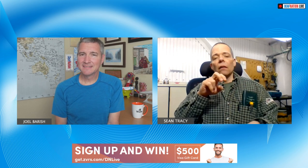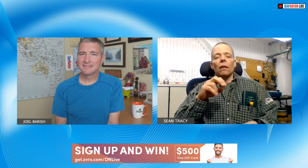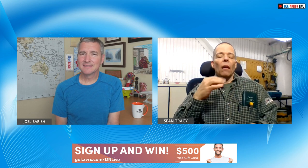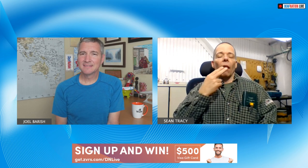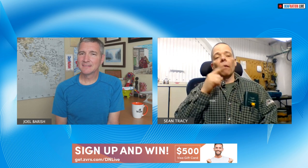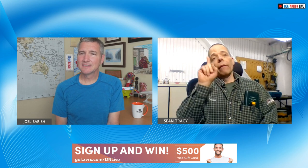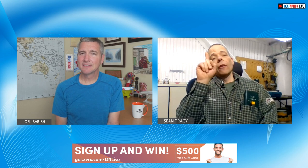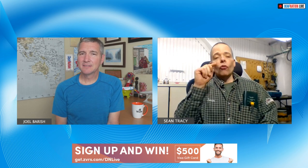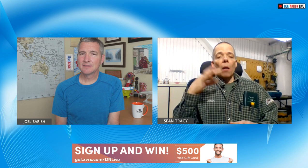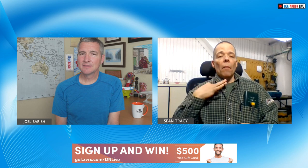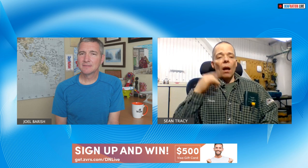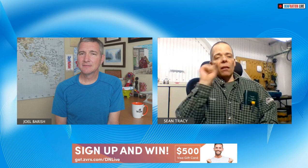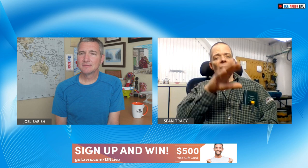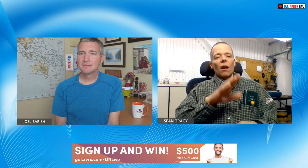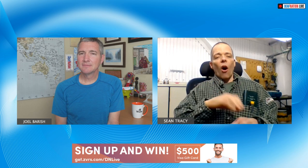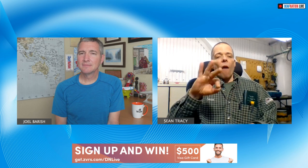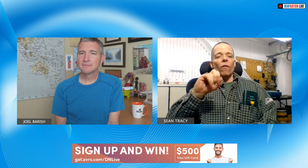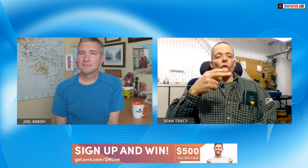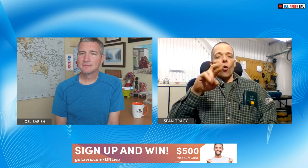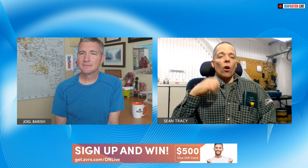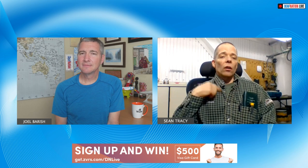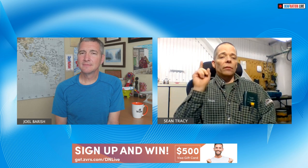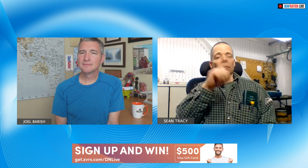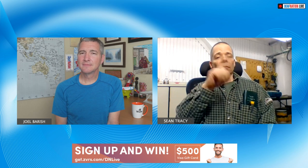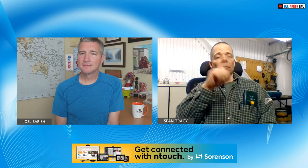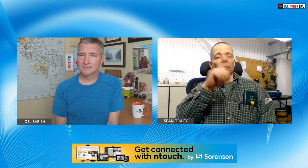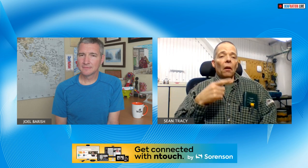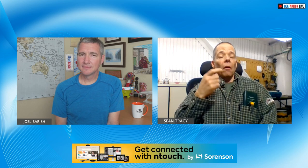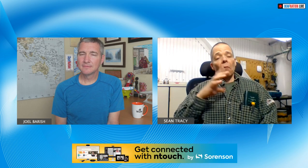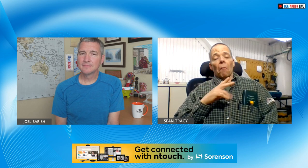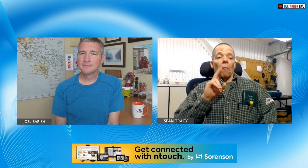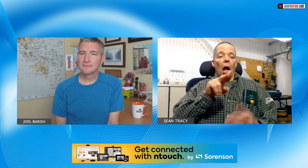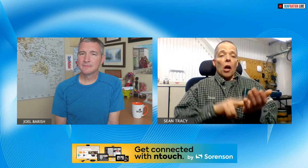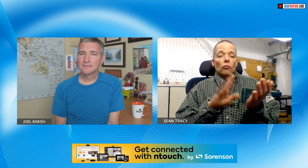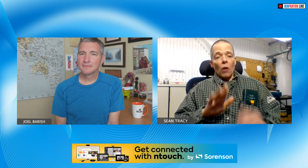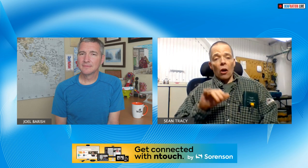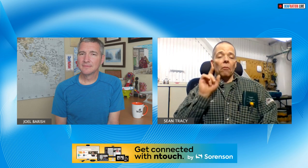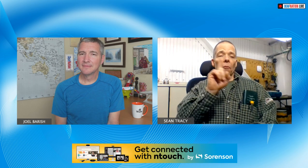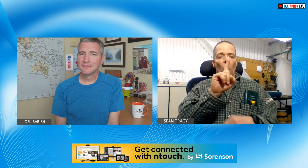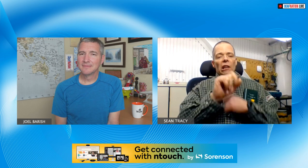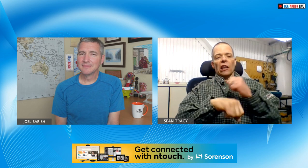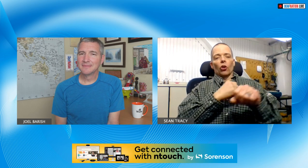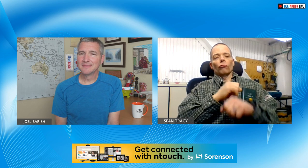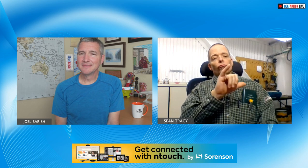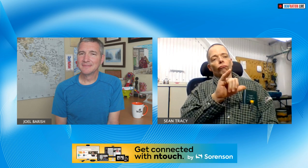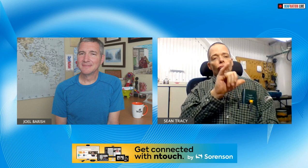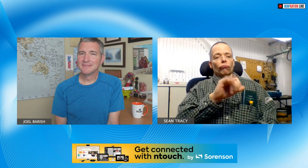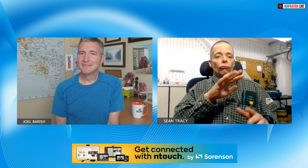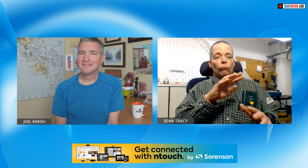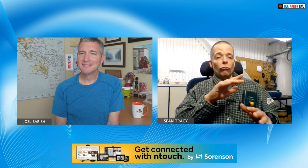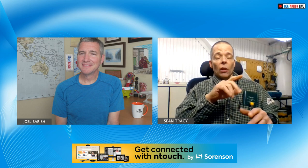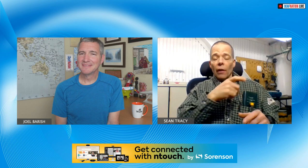My most recent adventure brought me to the offshore rig. I decided to apply as a contractor for one year and